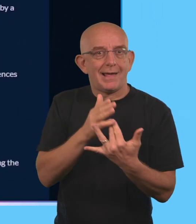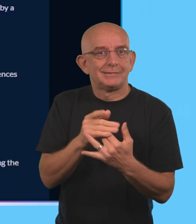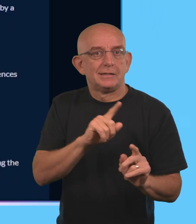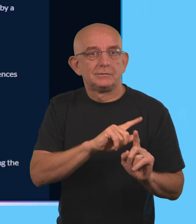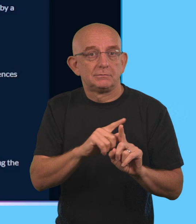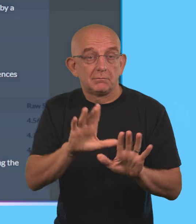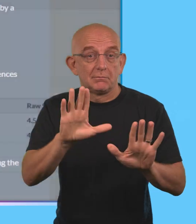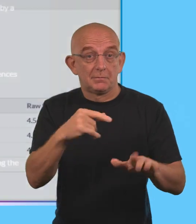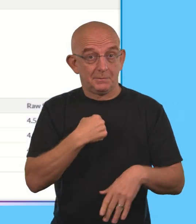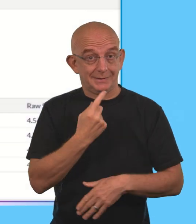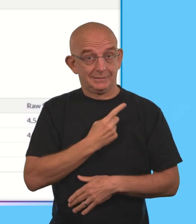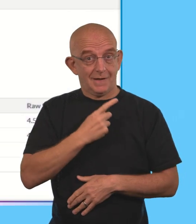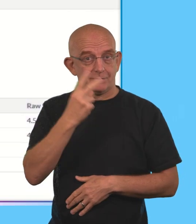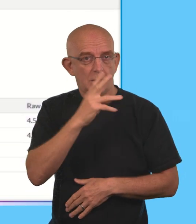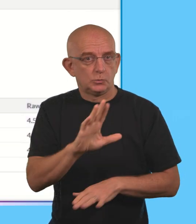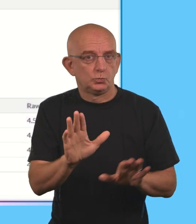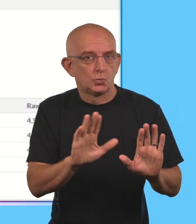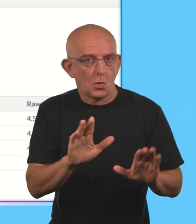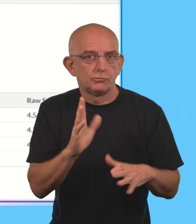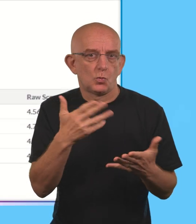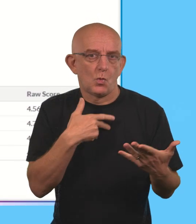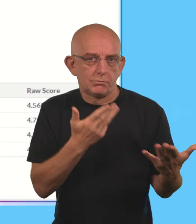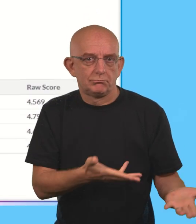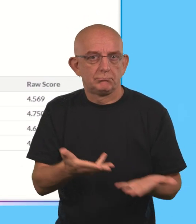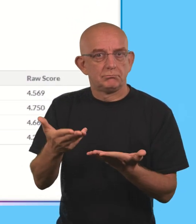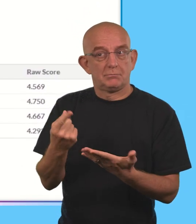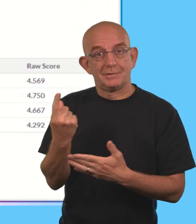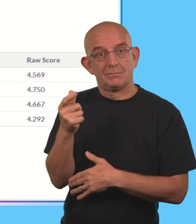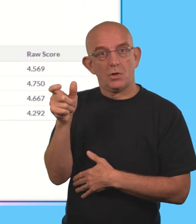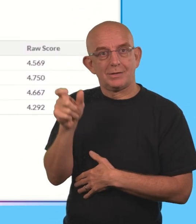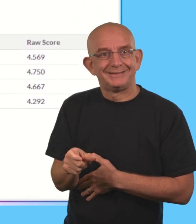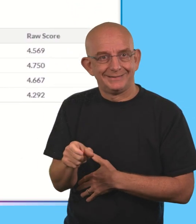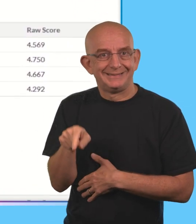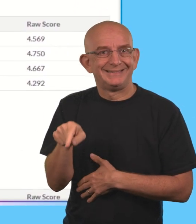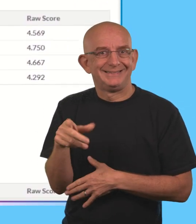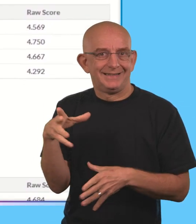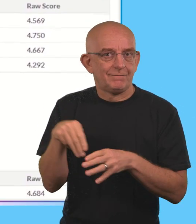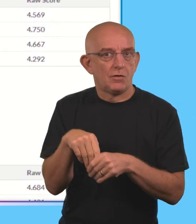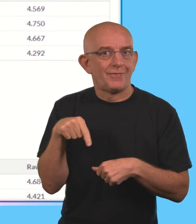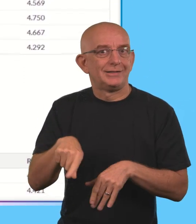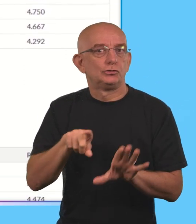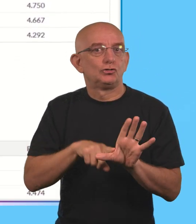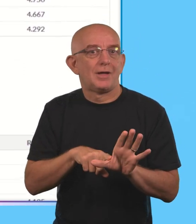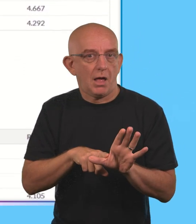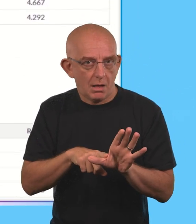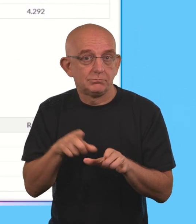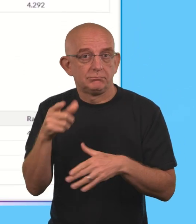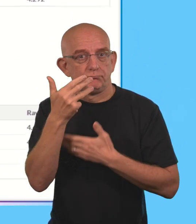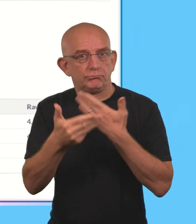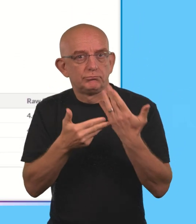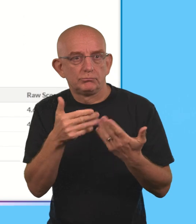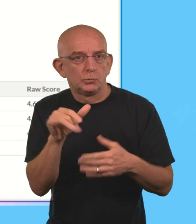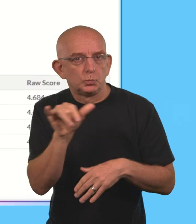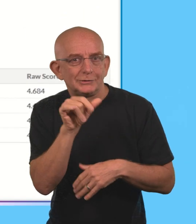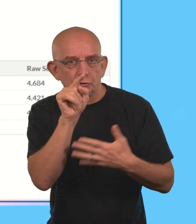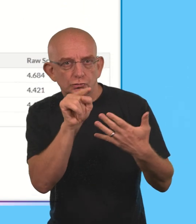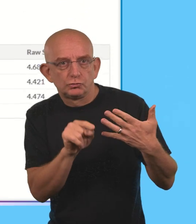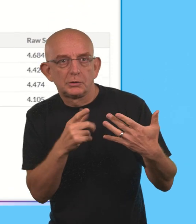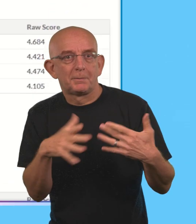That said, I'm not blind myself, so I’m going to hand this over to someone who was involved in this year’s event, so they can tell you about the games that won,